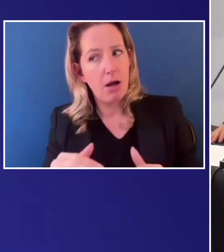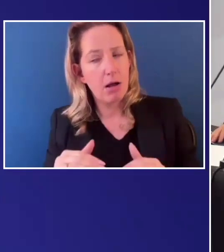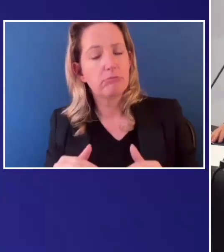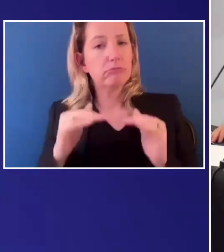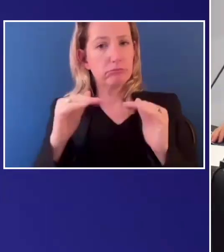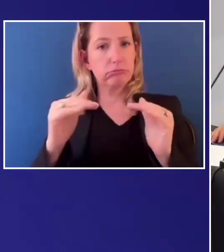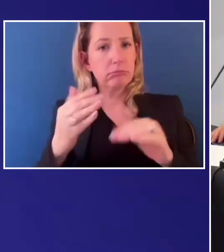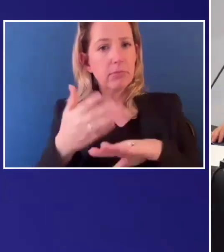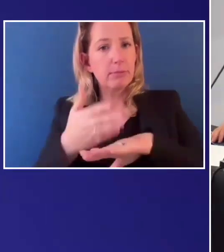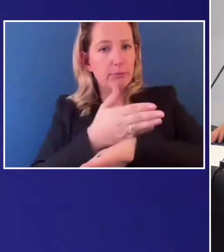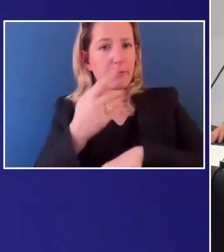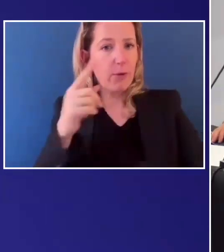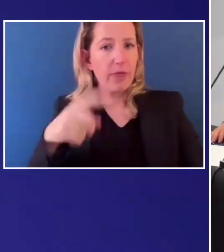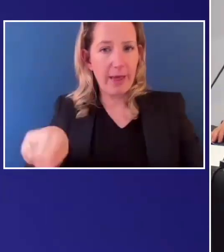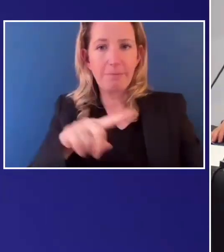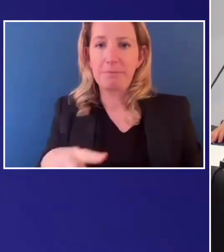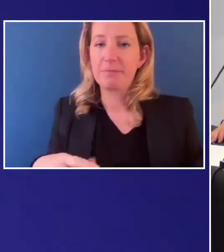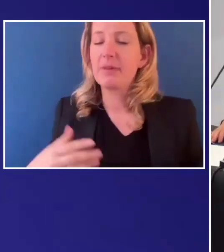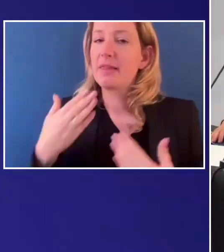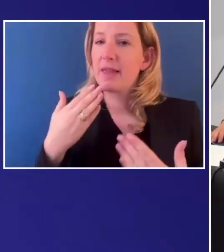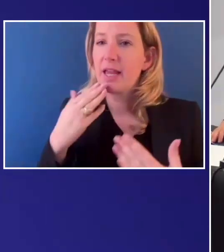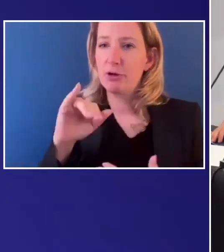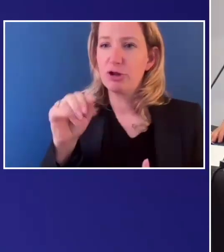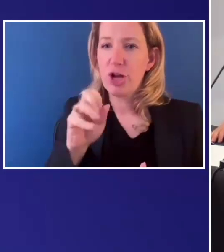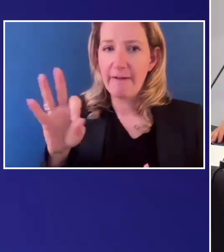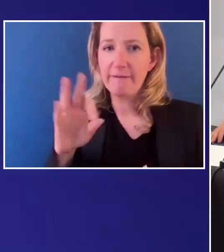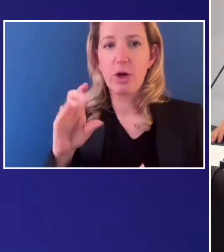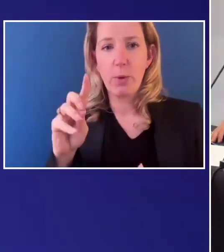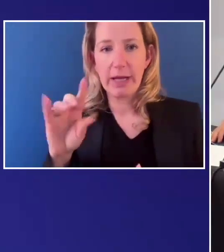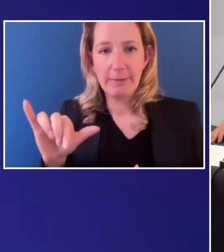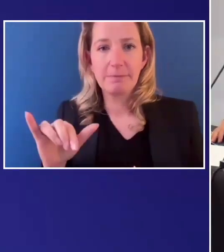Thank you, Jeff. Thank you again, Cody. Dave, I'll turn it back over to you.